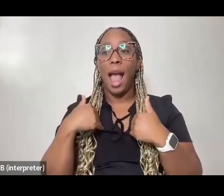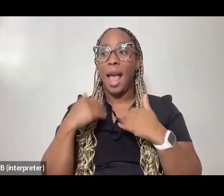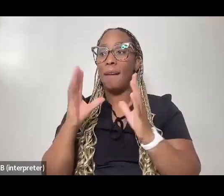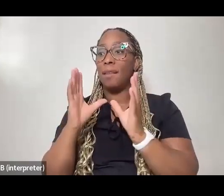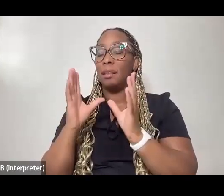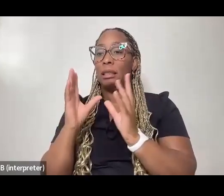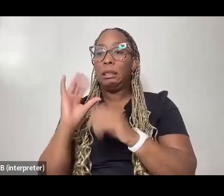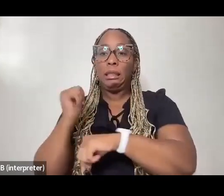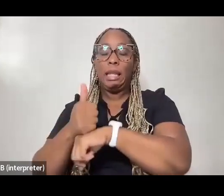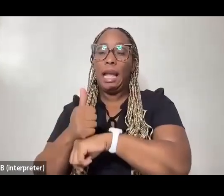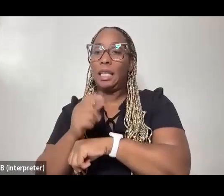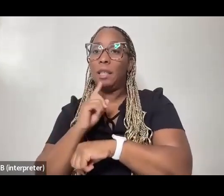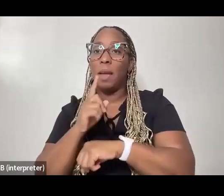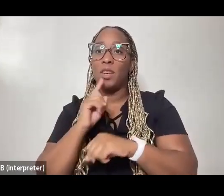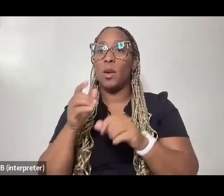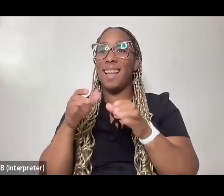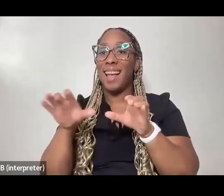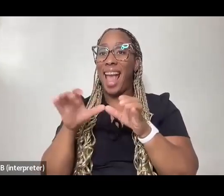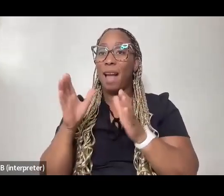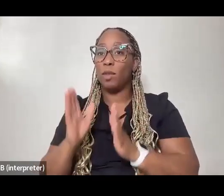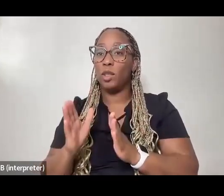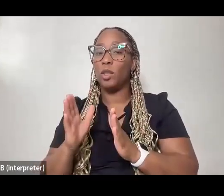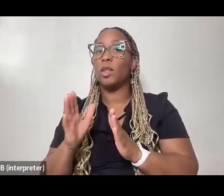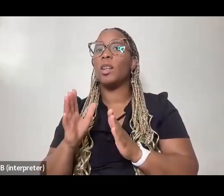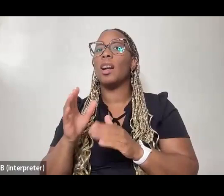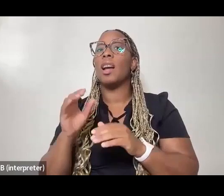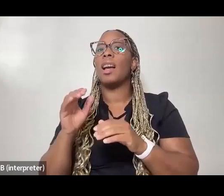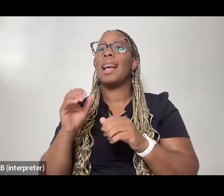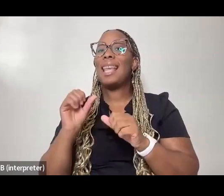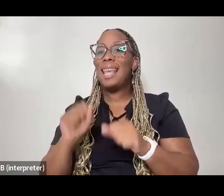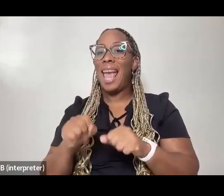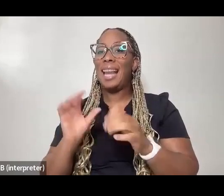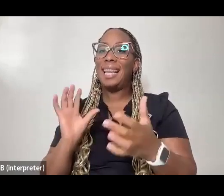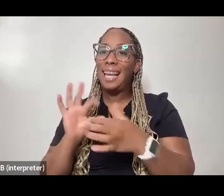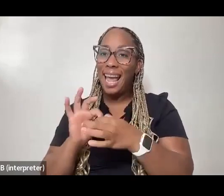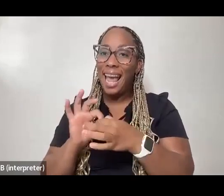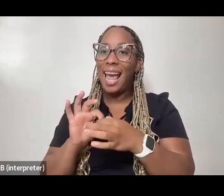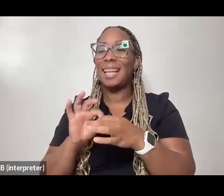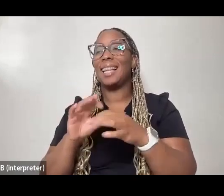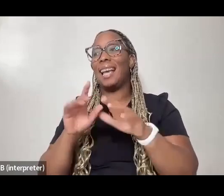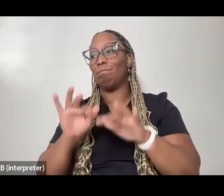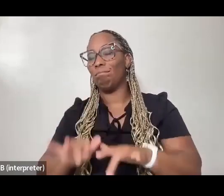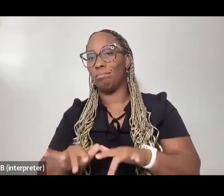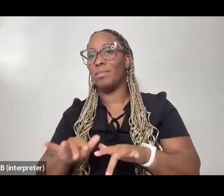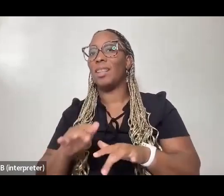to make sure that there captioners were able to come in today and connect in and do the captioning that is required for